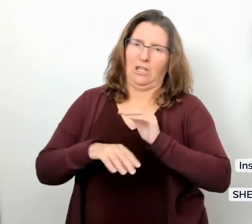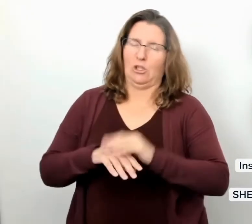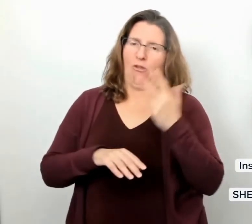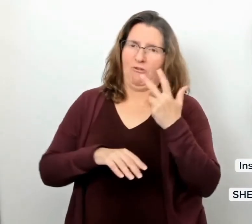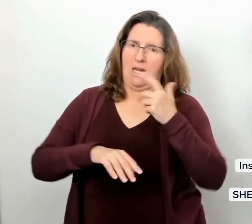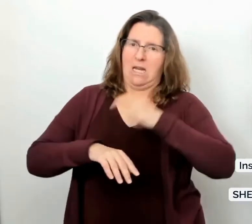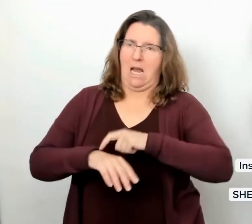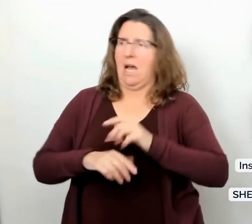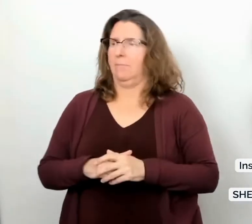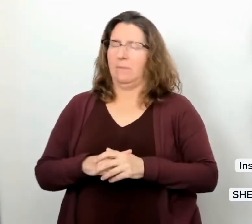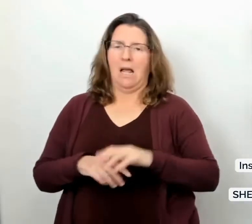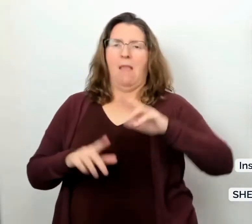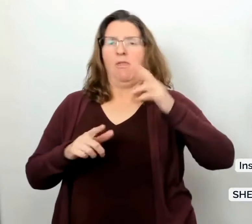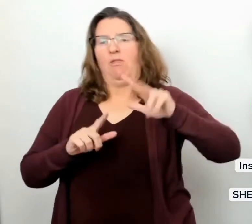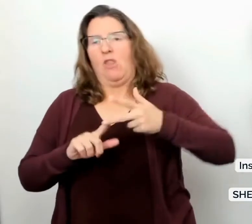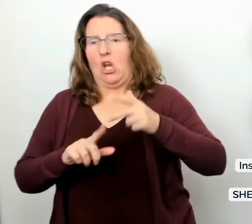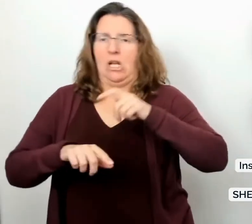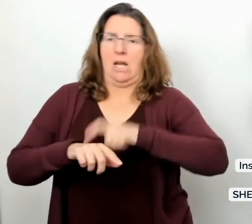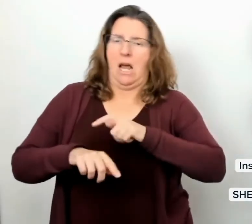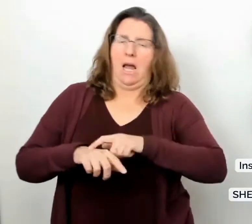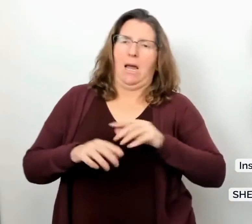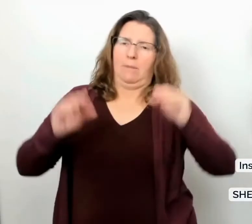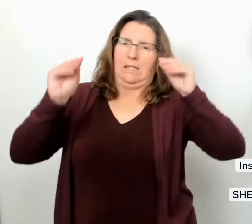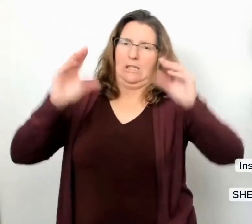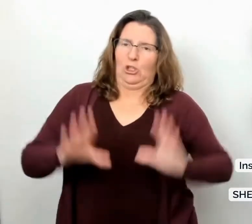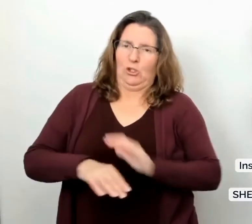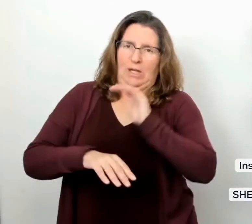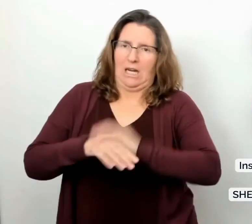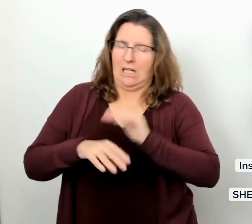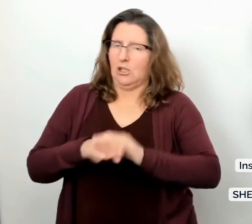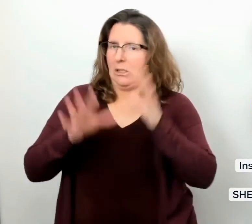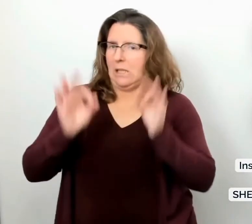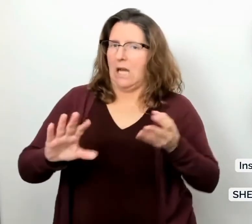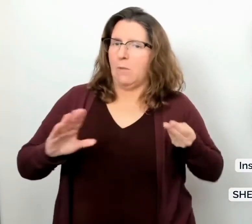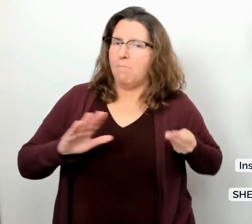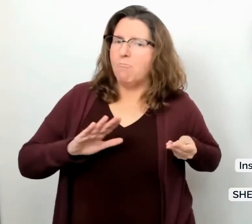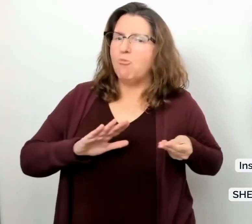The student had failed English for three years. So he just decided to skip class.